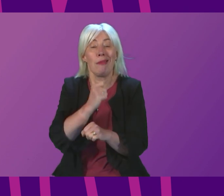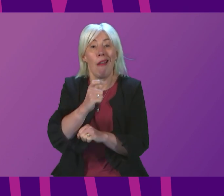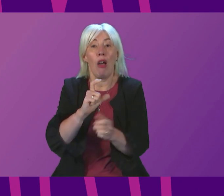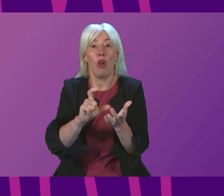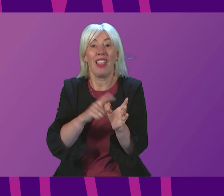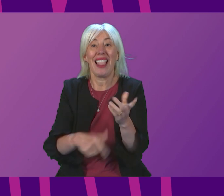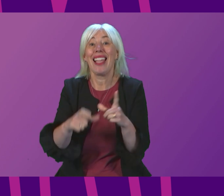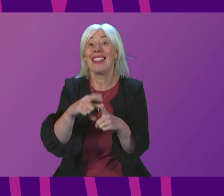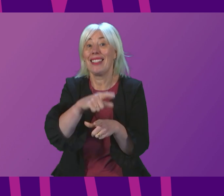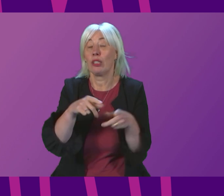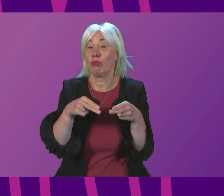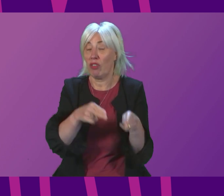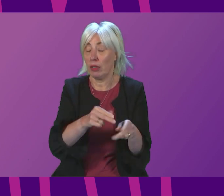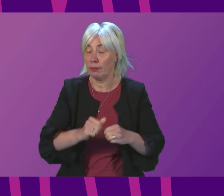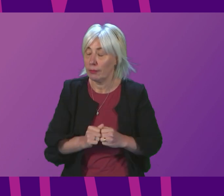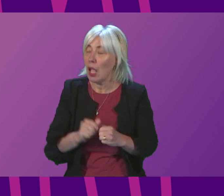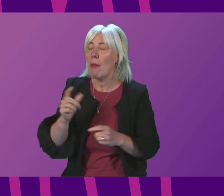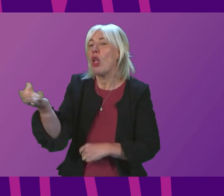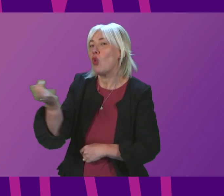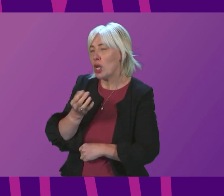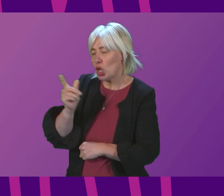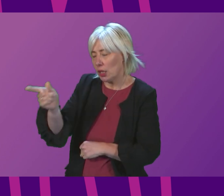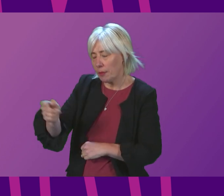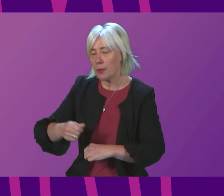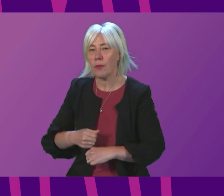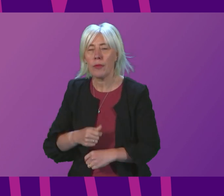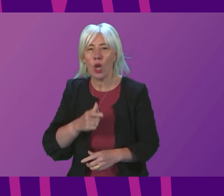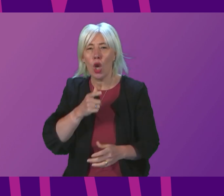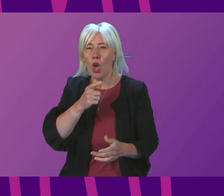To turn briefly to Douglas Ross’s specific question about who was transport minister